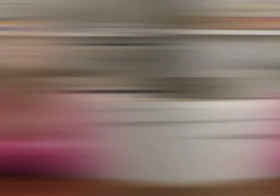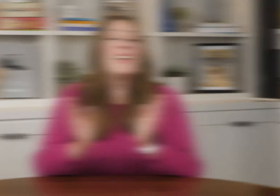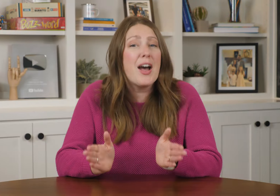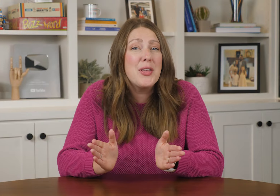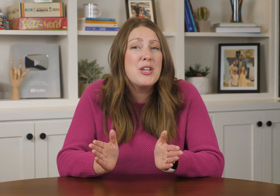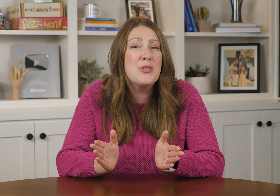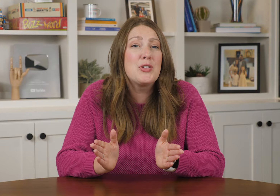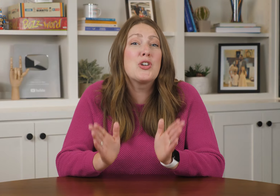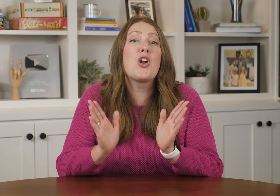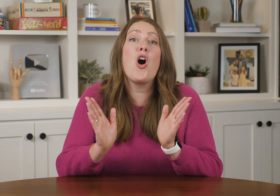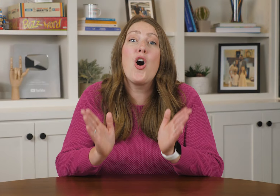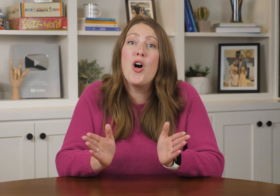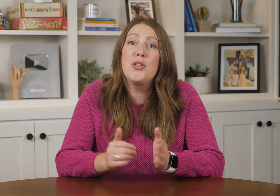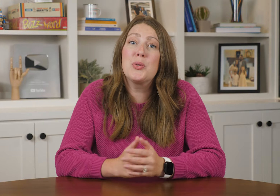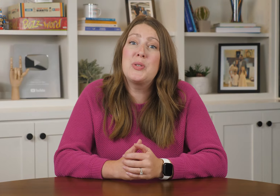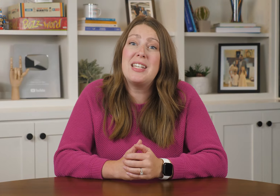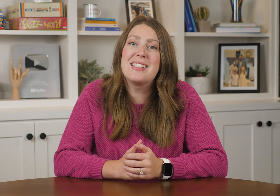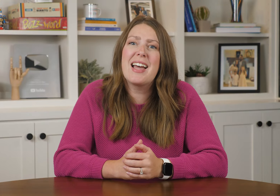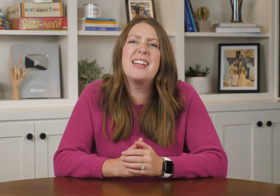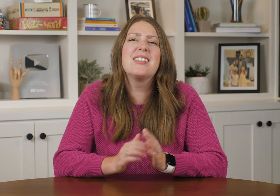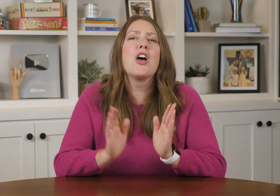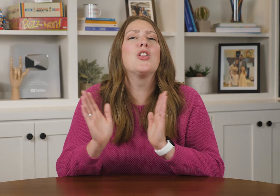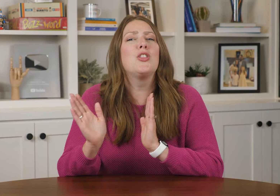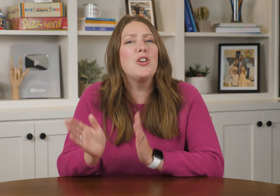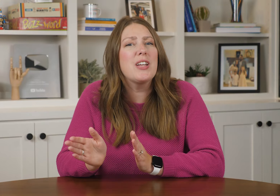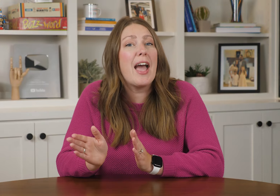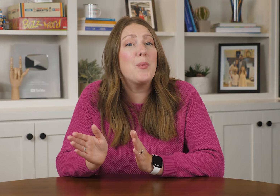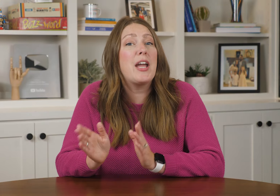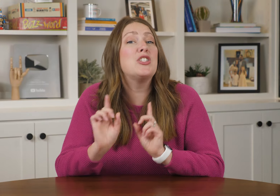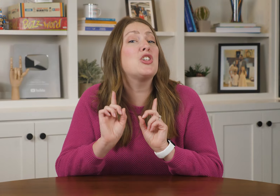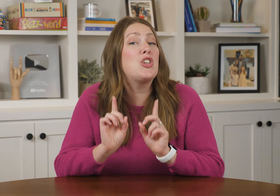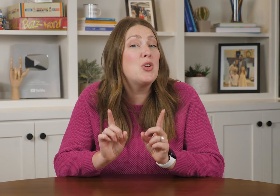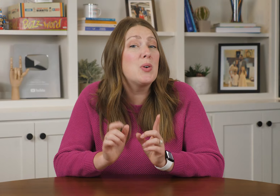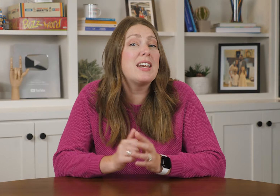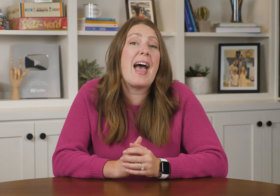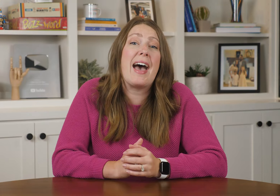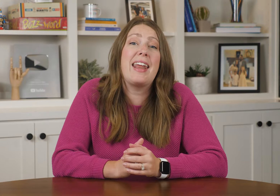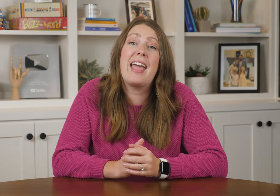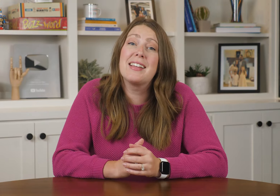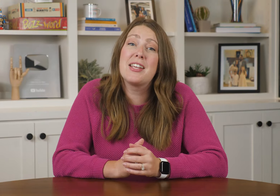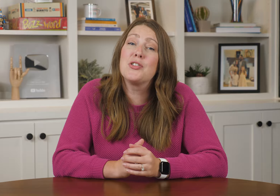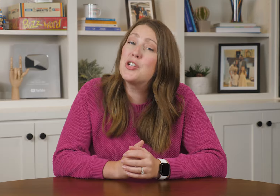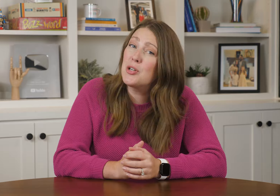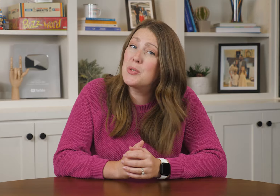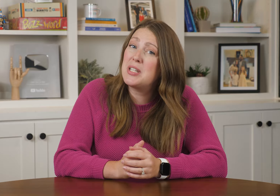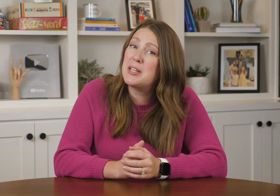Now that you've learned all the routine signs, look at ways you can add ASL to your routine.